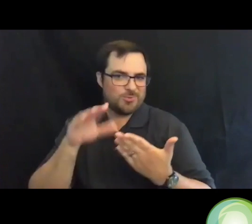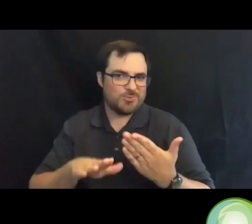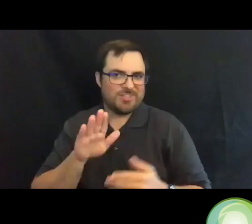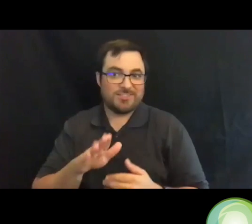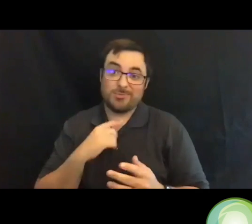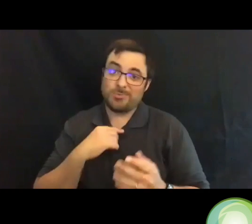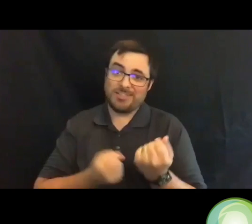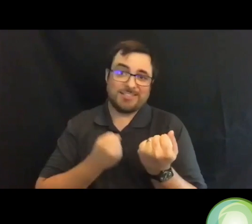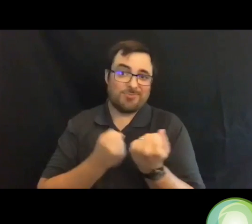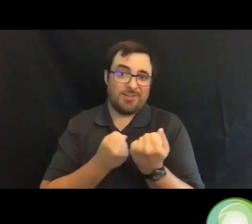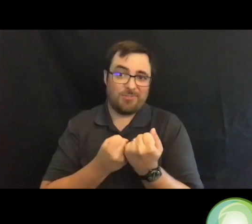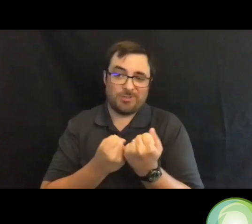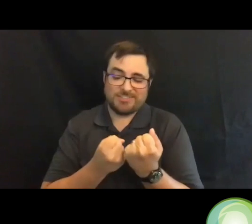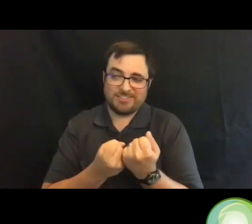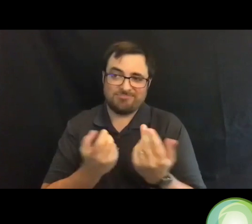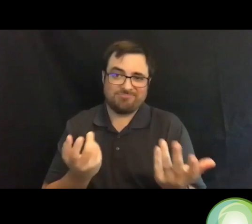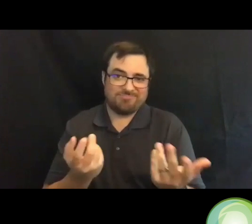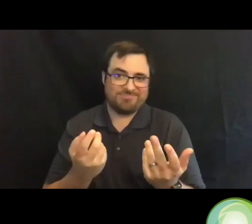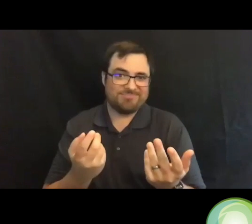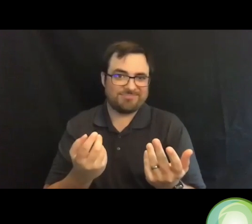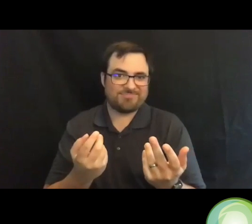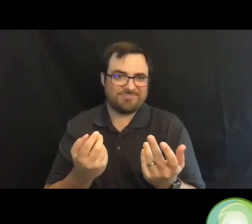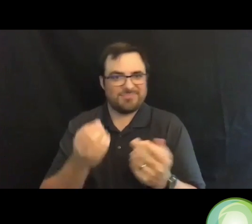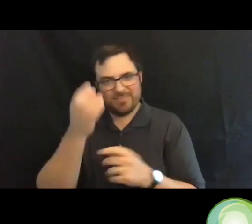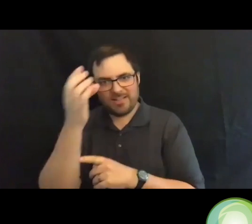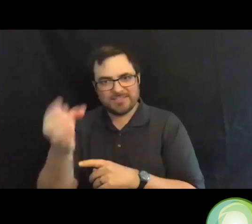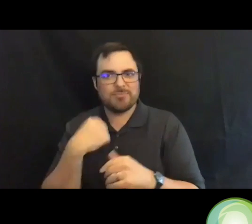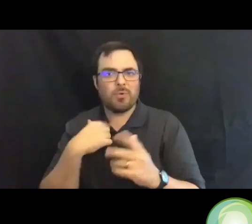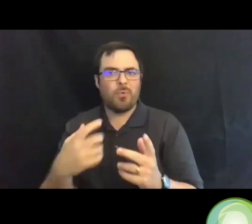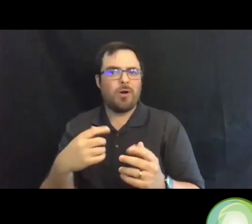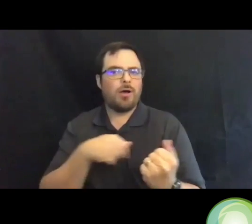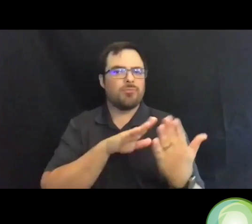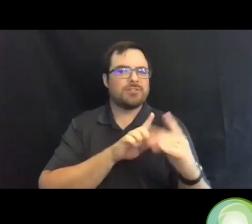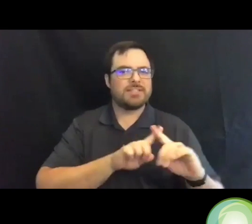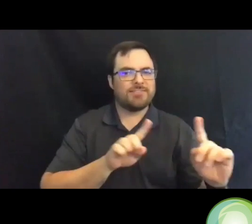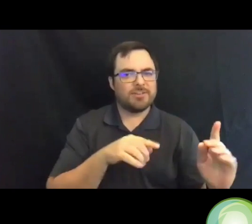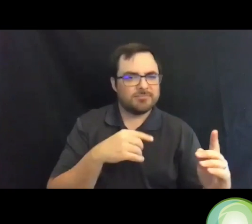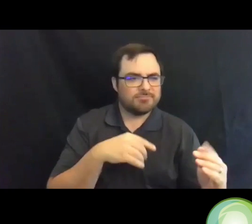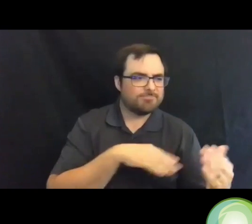or again you know, going at it from a different modality or a little bit different